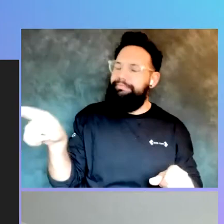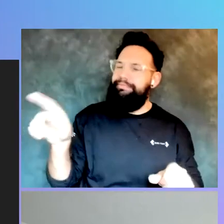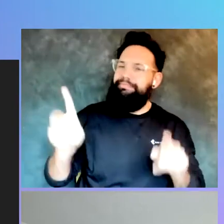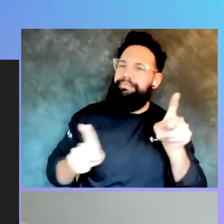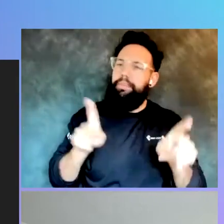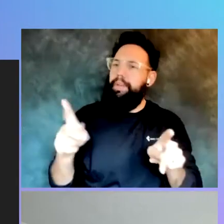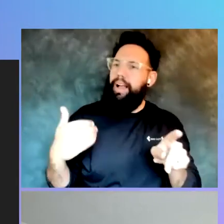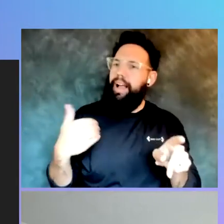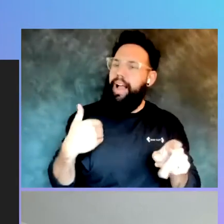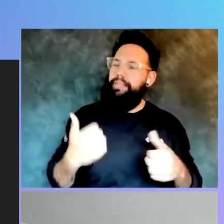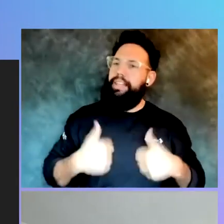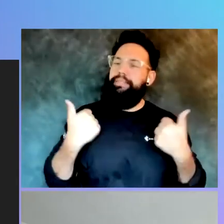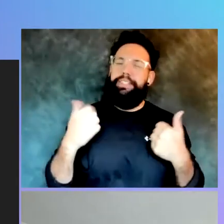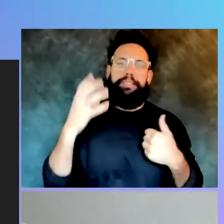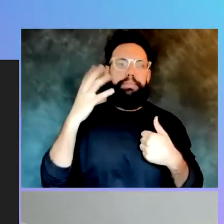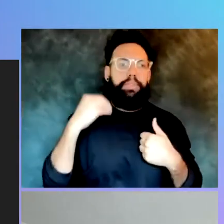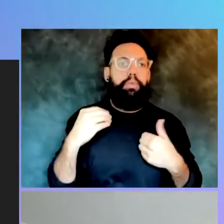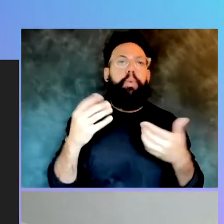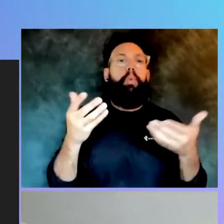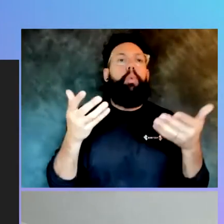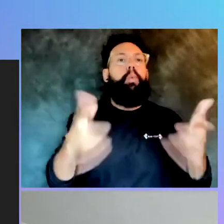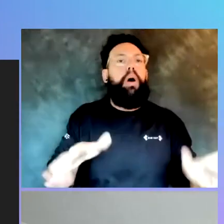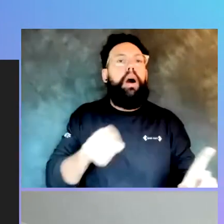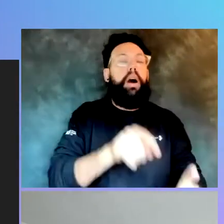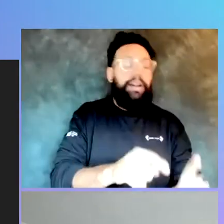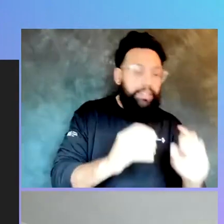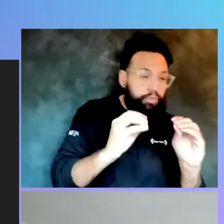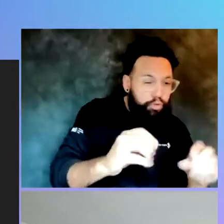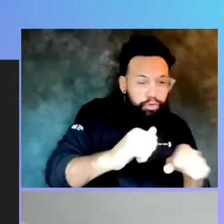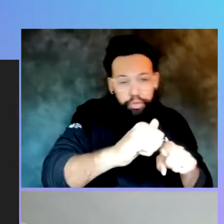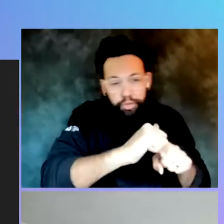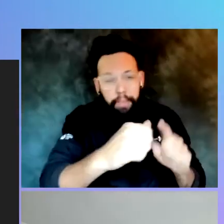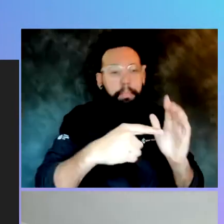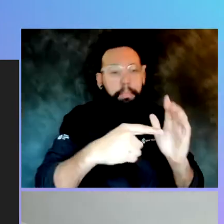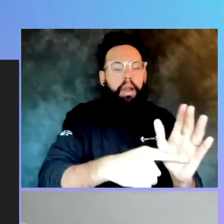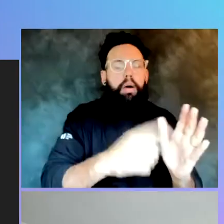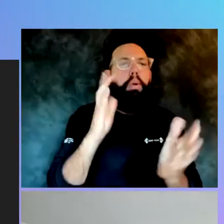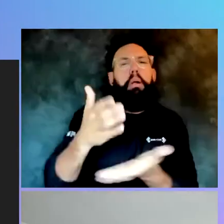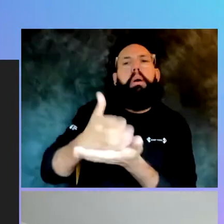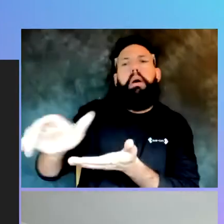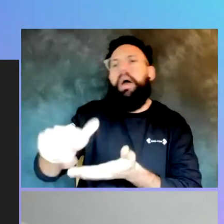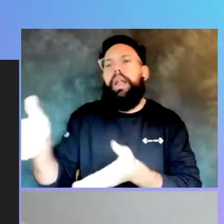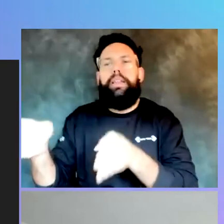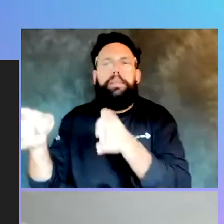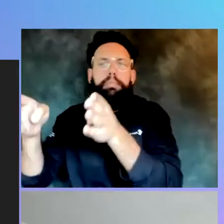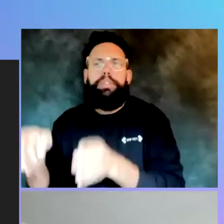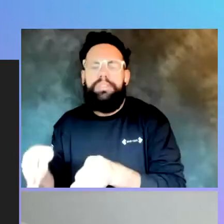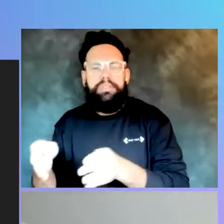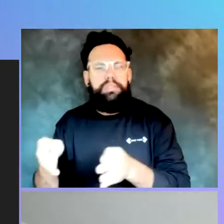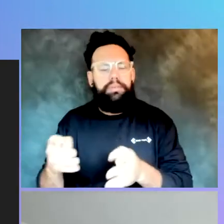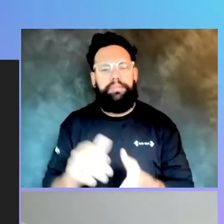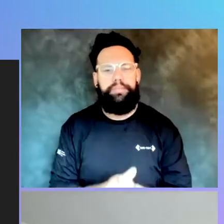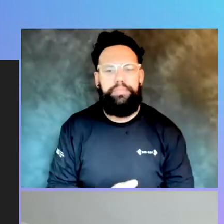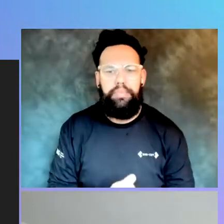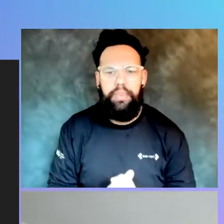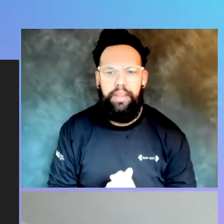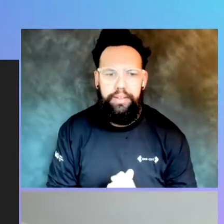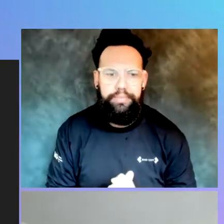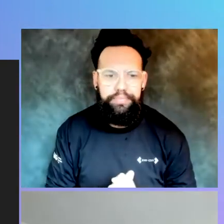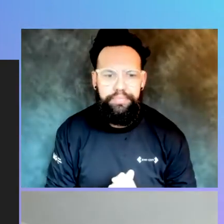mistreat anyone. Hallucination As you may have heard this time,